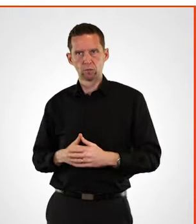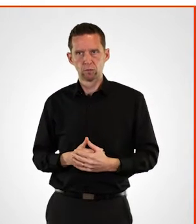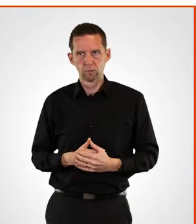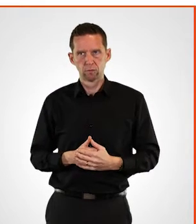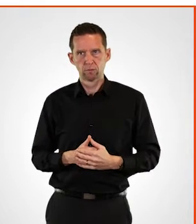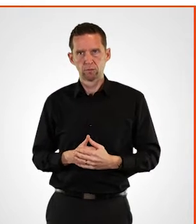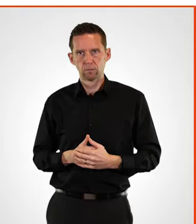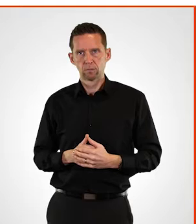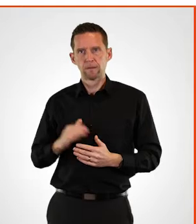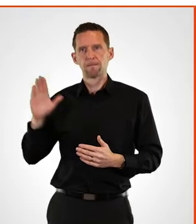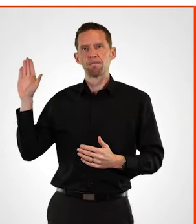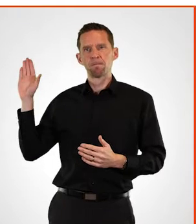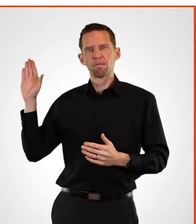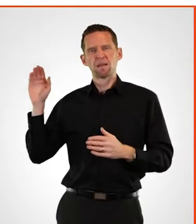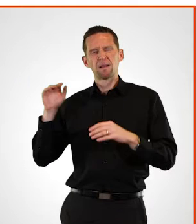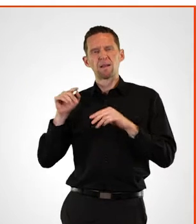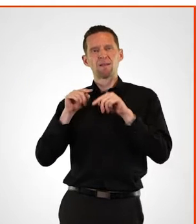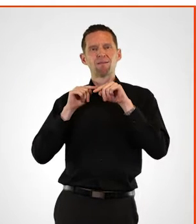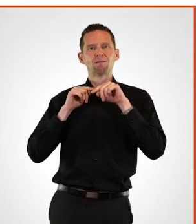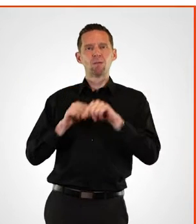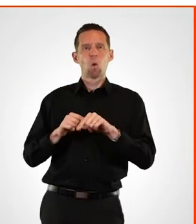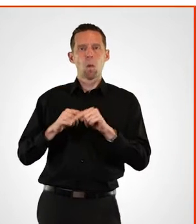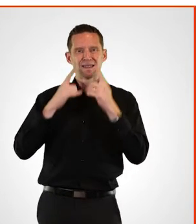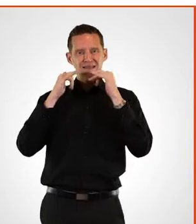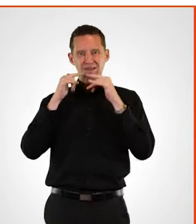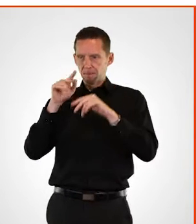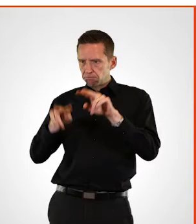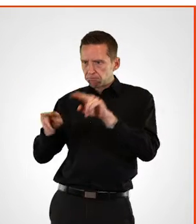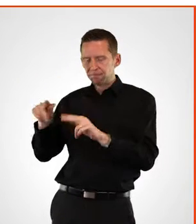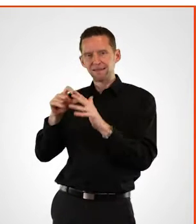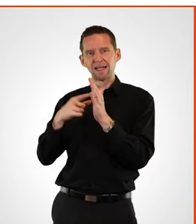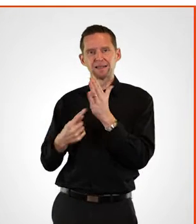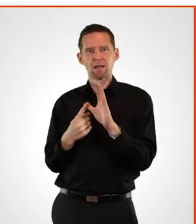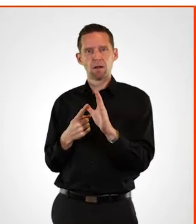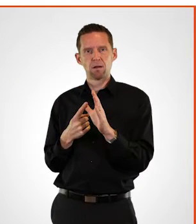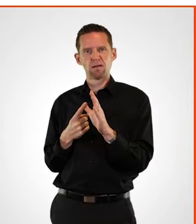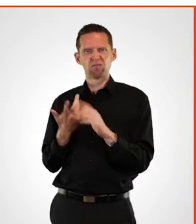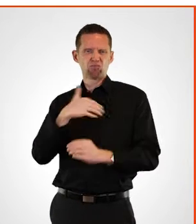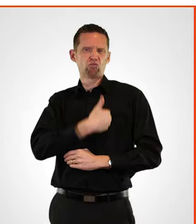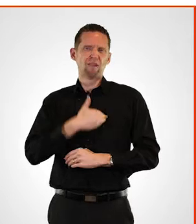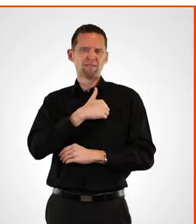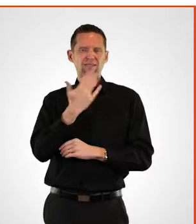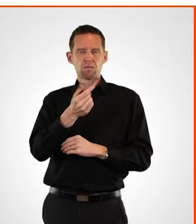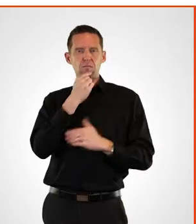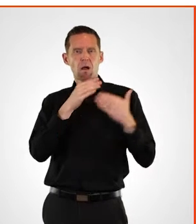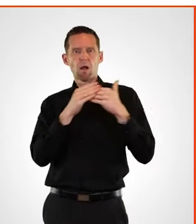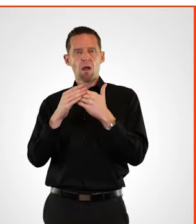And this is really based on assessment data and it's a general guideline